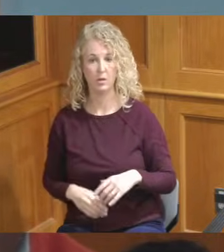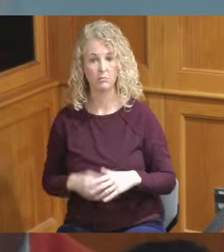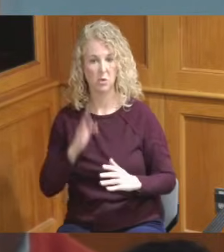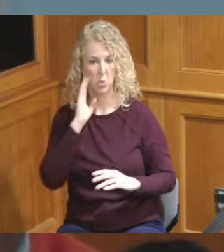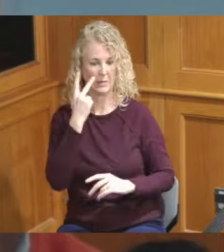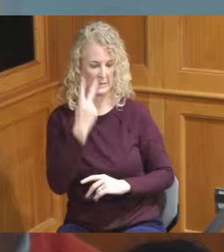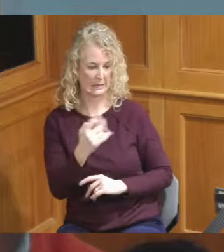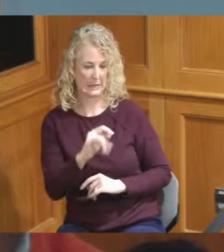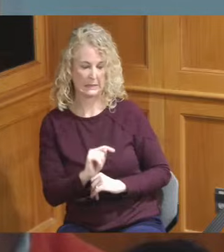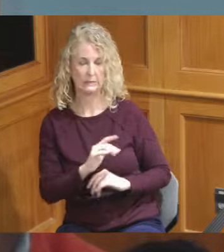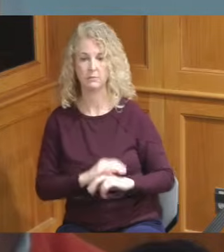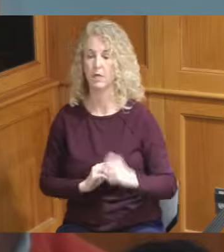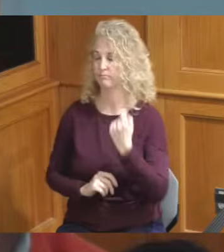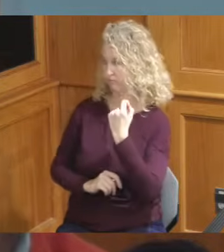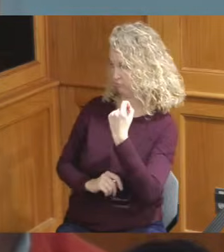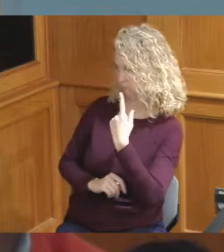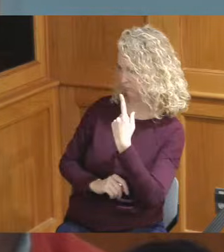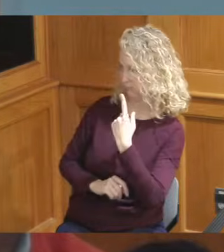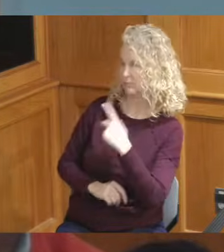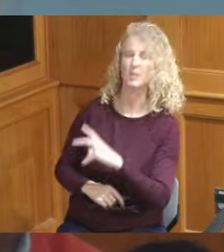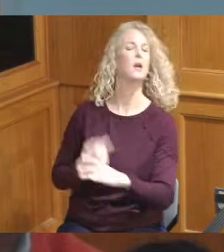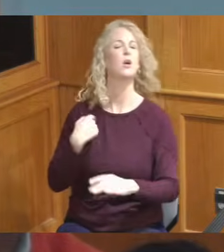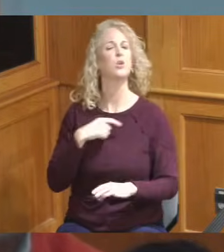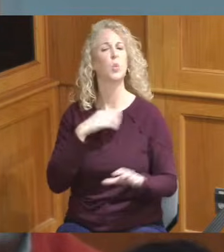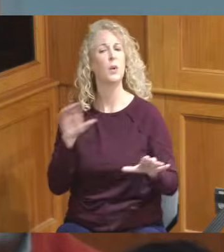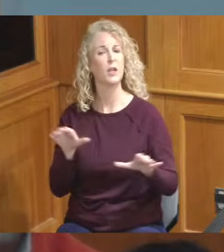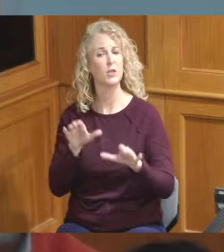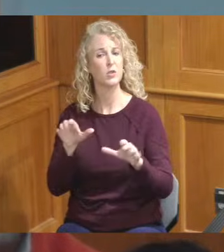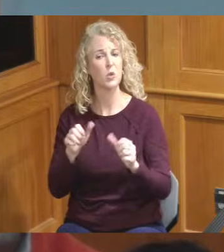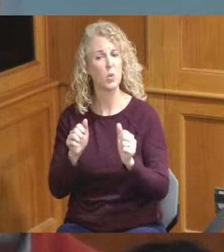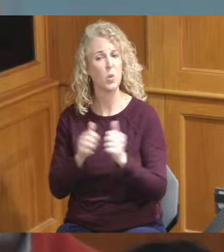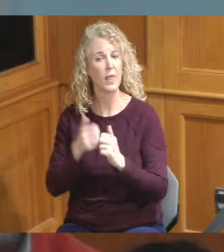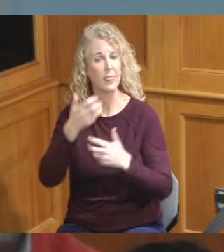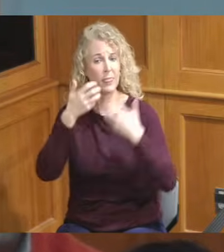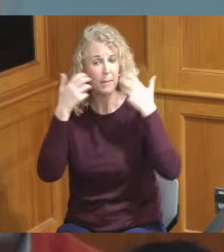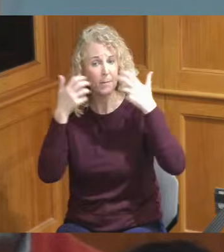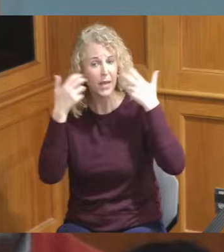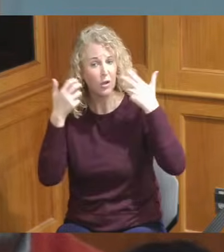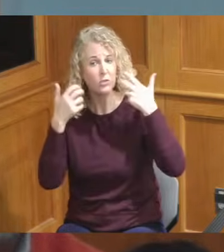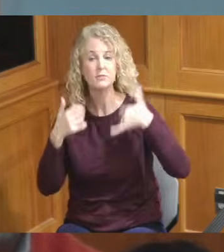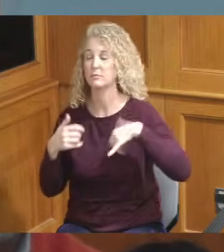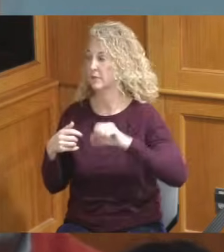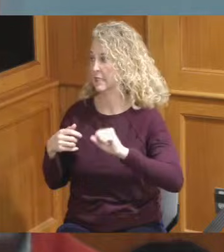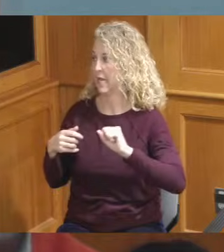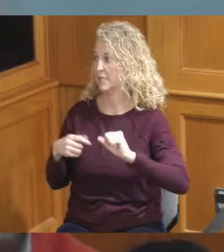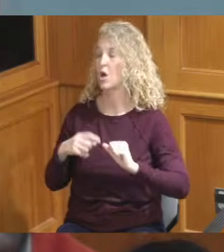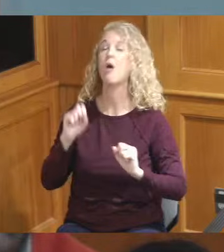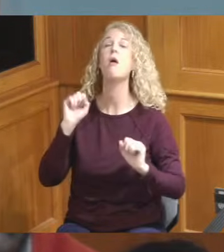ballpark. Gotcha. Now, did we do this process for Paycor? Yes. That so this is the first step is the